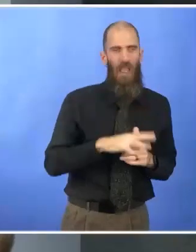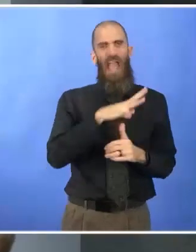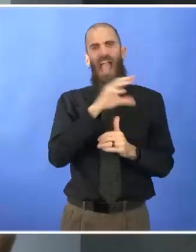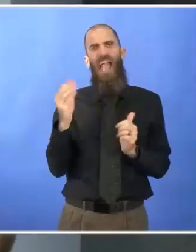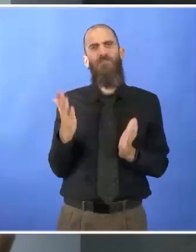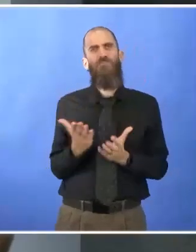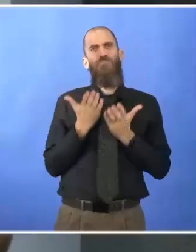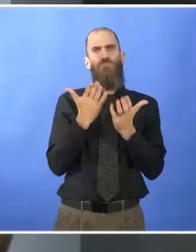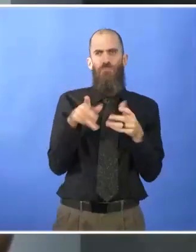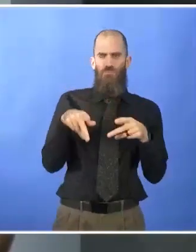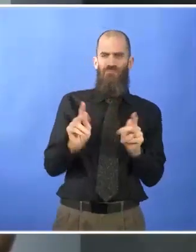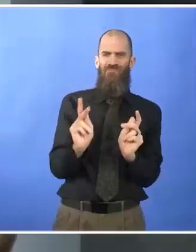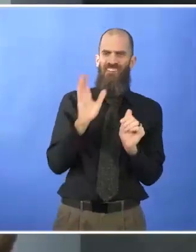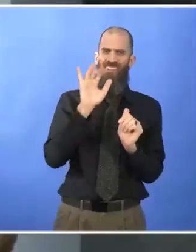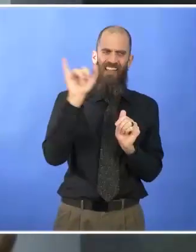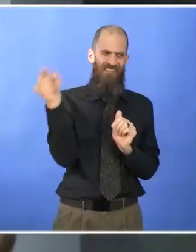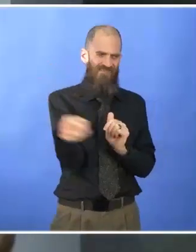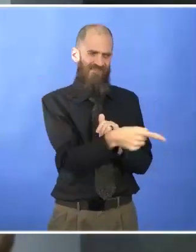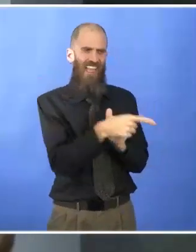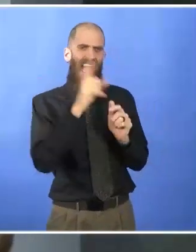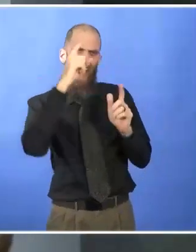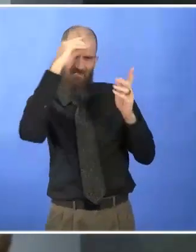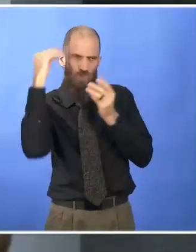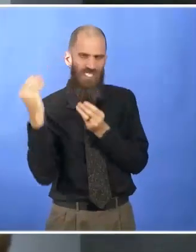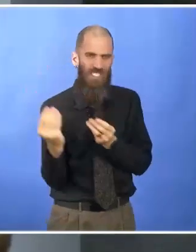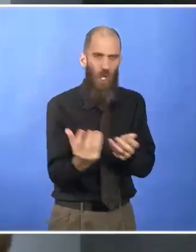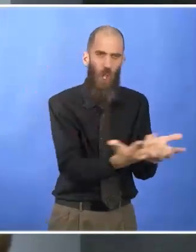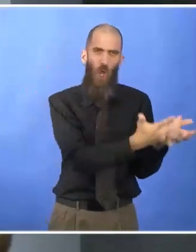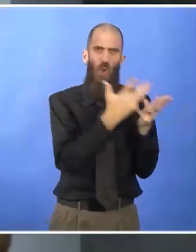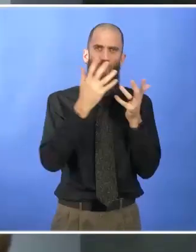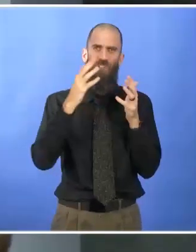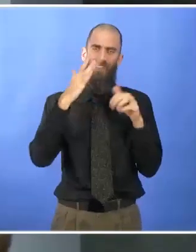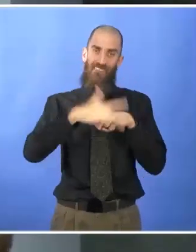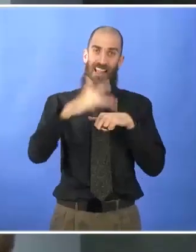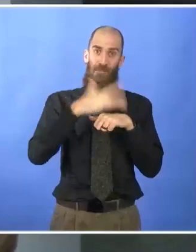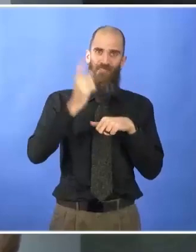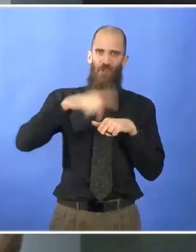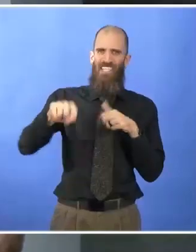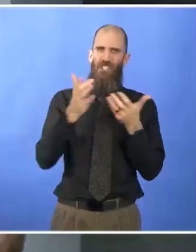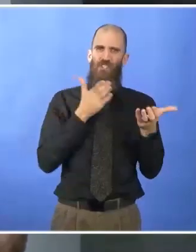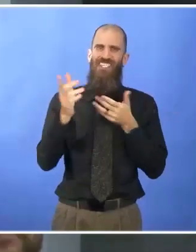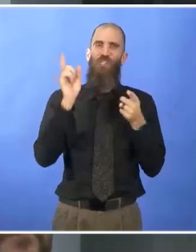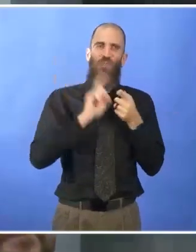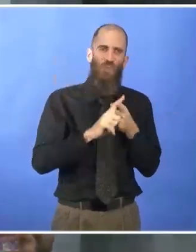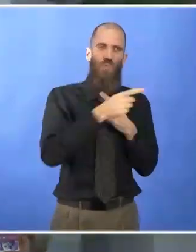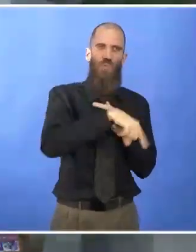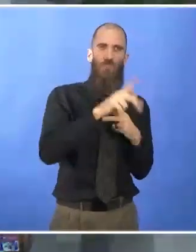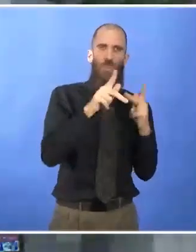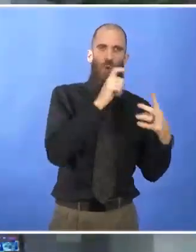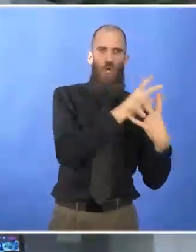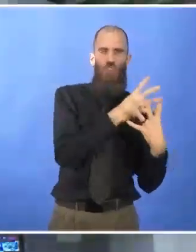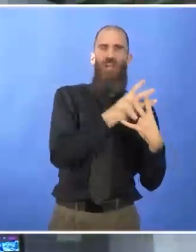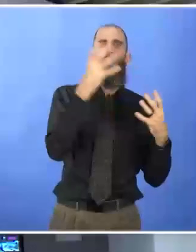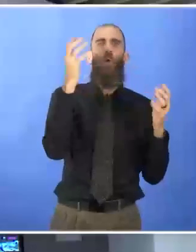WITH DISABILITIES IN ACCESSIBLE FORMATS. I WILL TURN IT OVER TO SIMON WHO WILL PRESENT THE WIRELINE